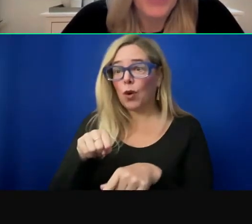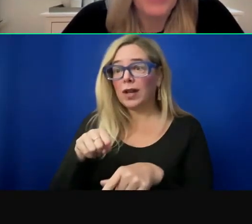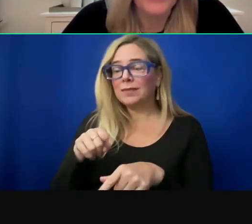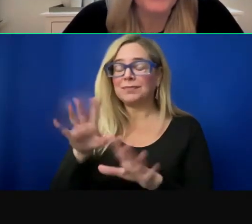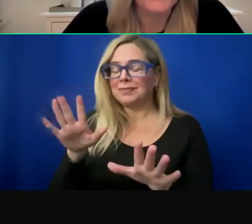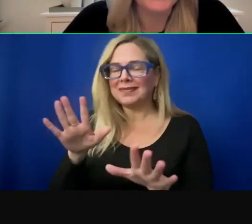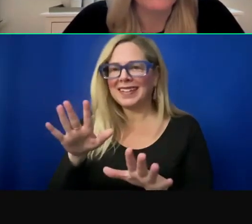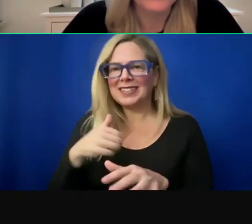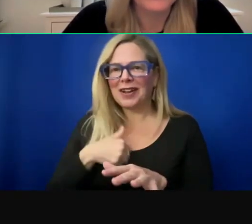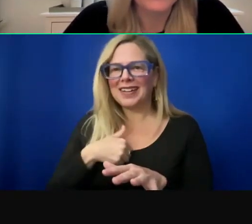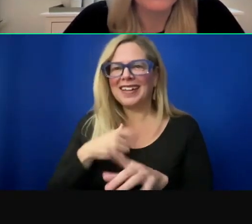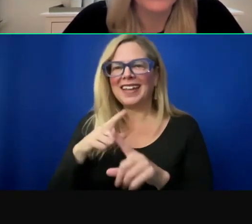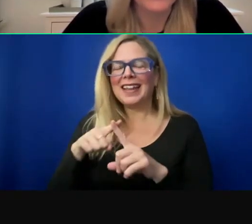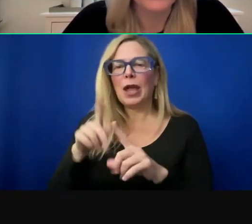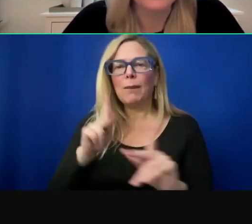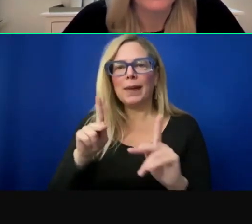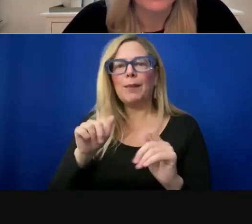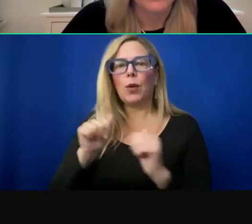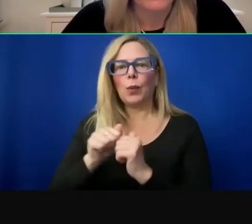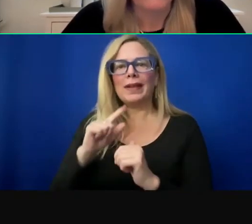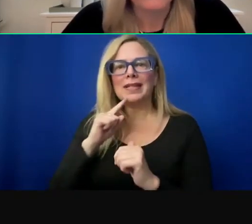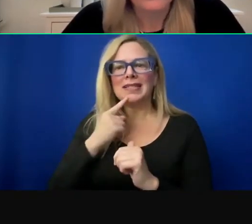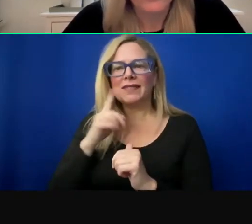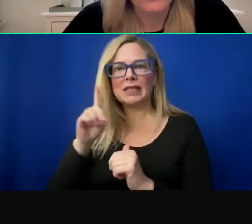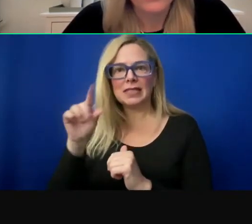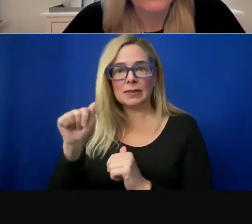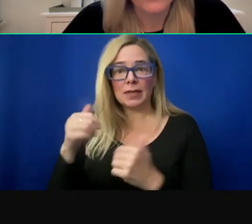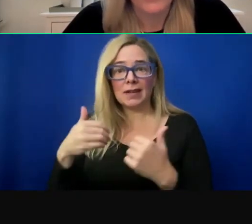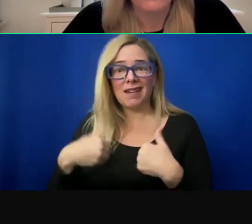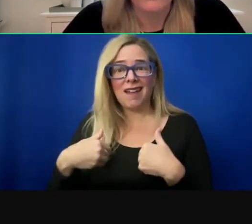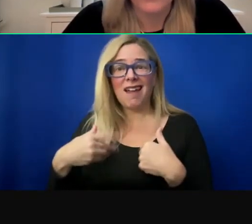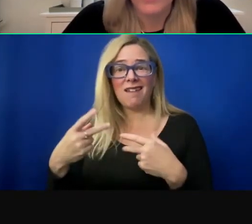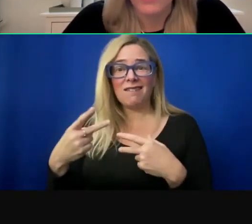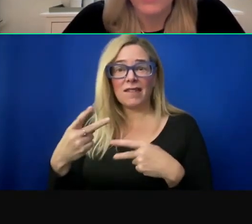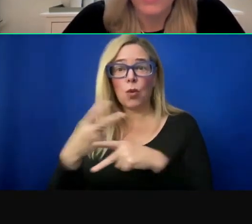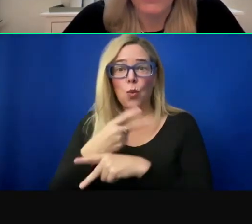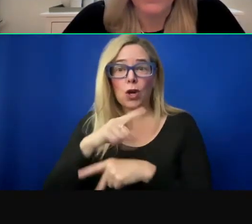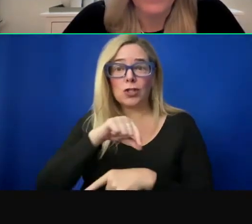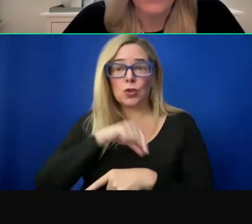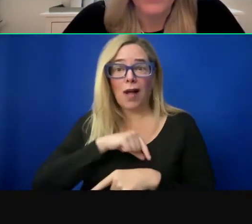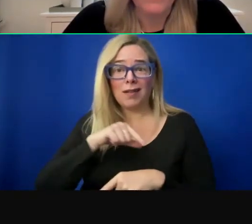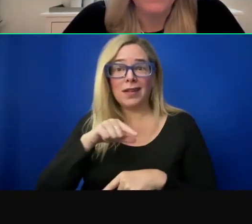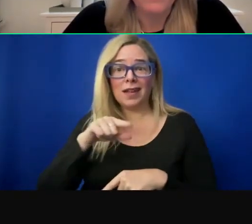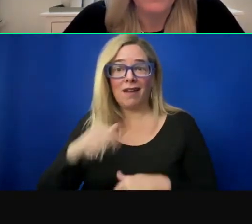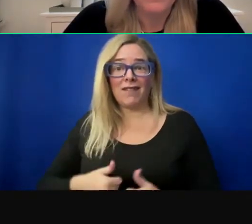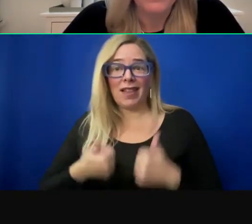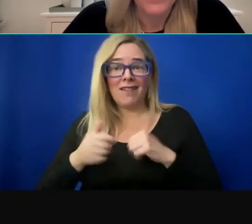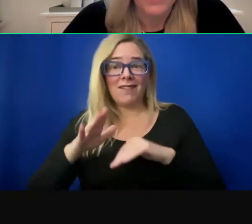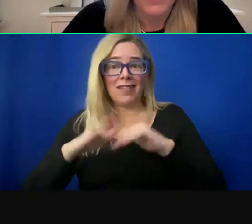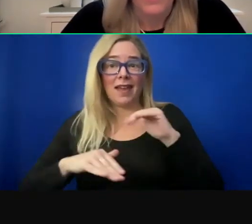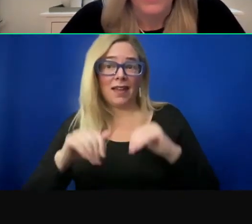that people with significant disabilities have a worse quality of life than non-disabled people.